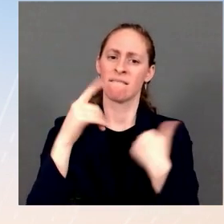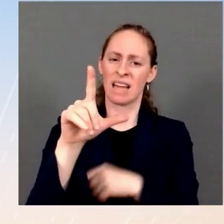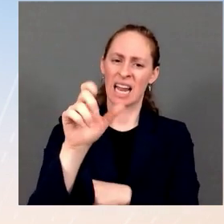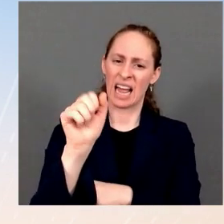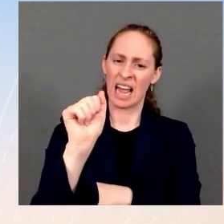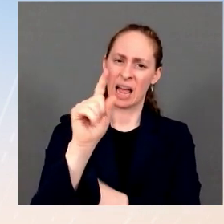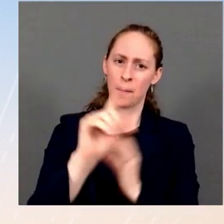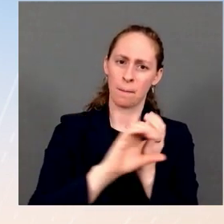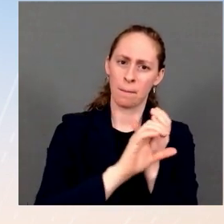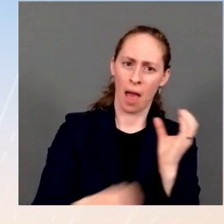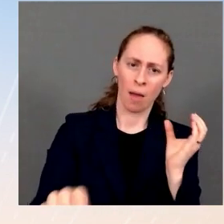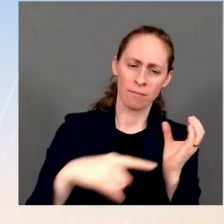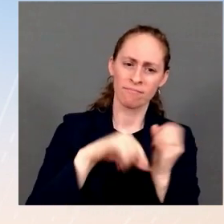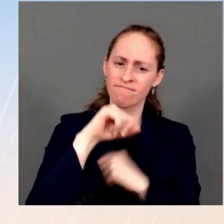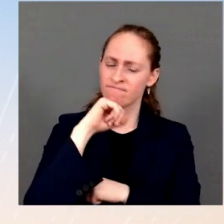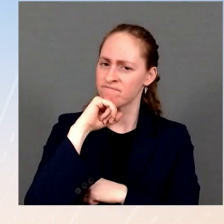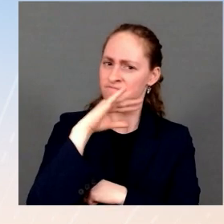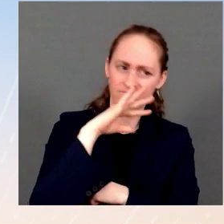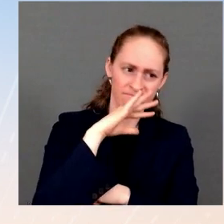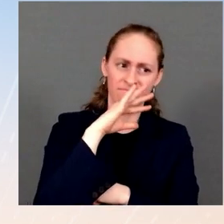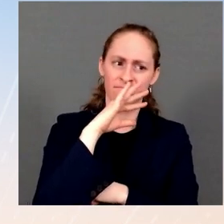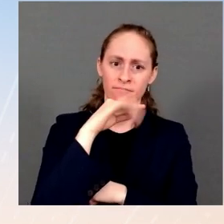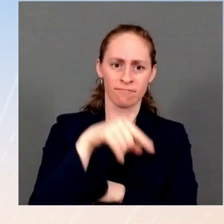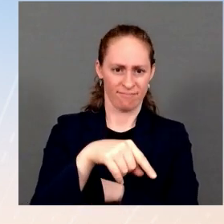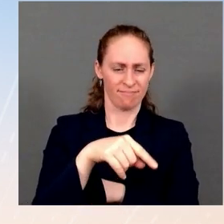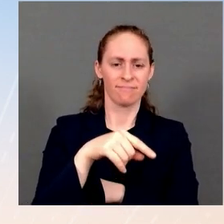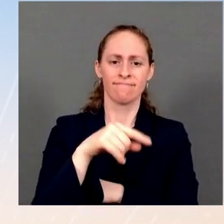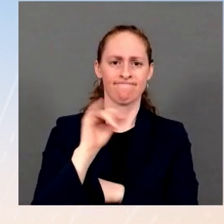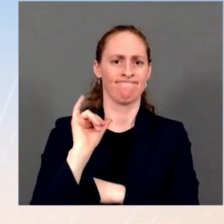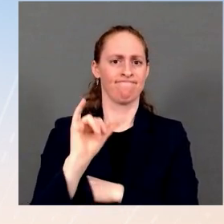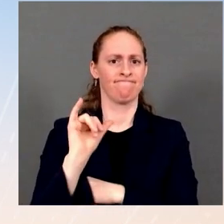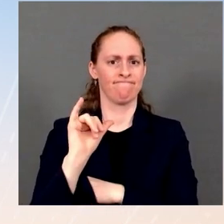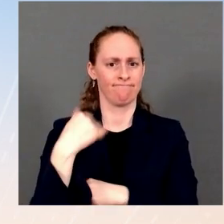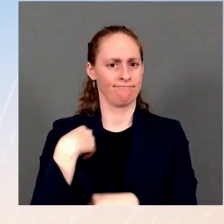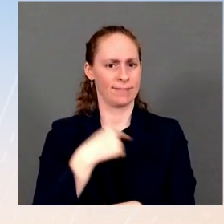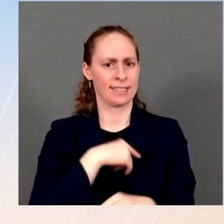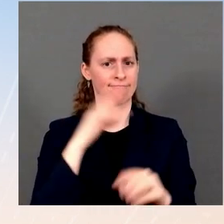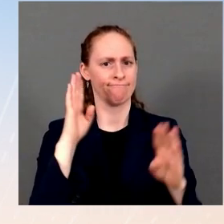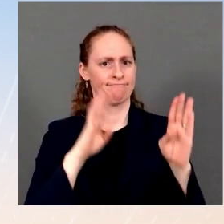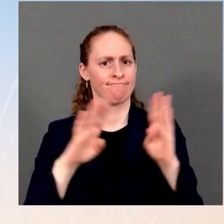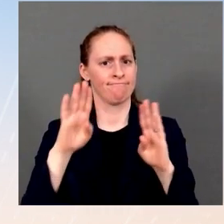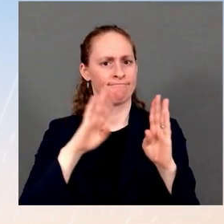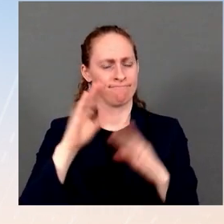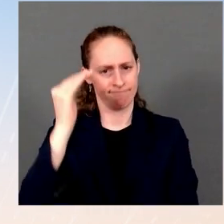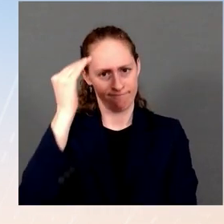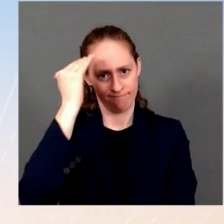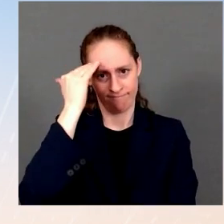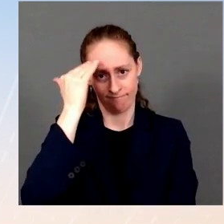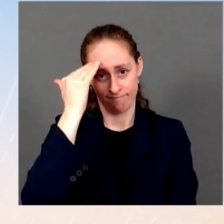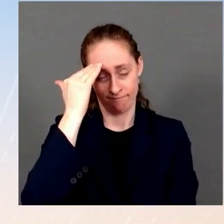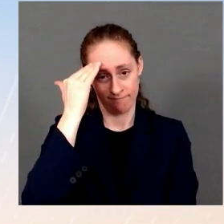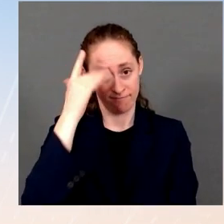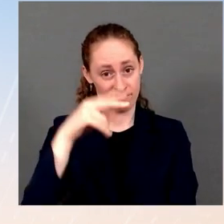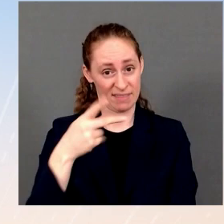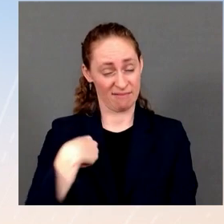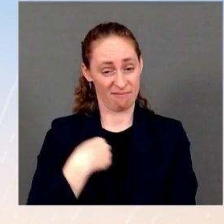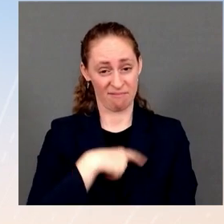But we also recognize -- and I think it's important to be transparent about this -- that a little bit of this